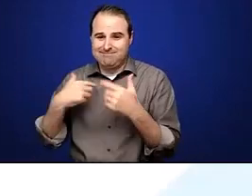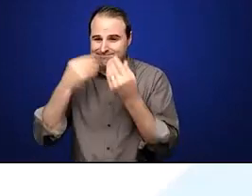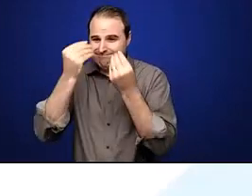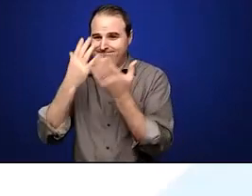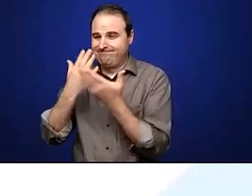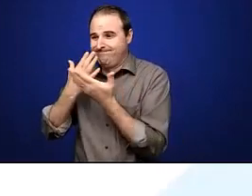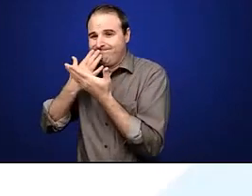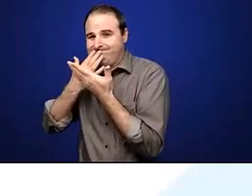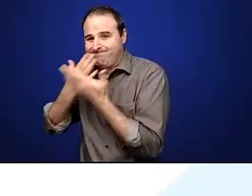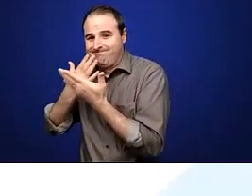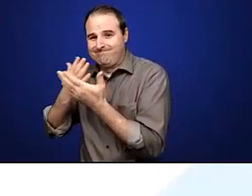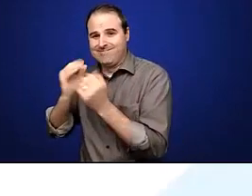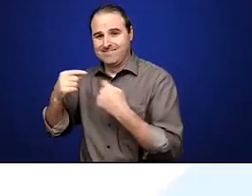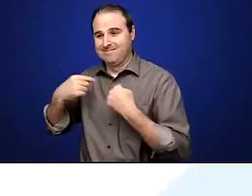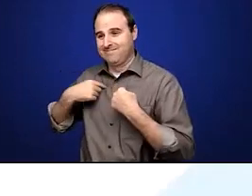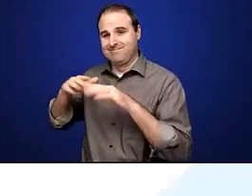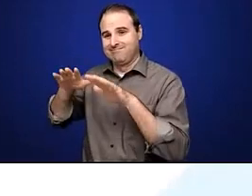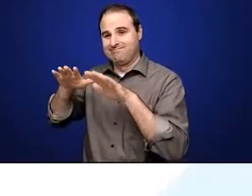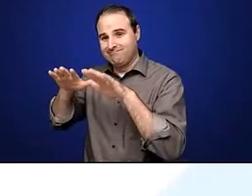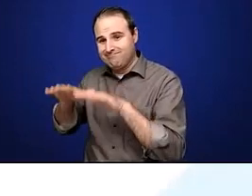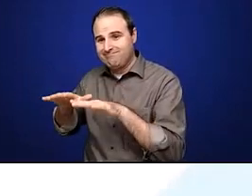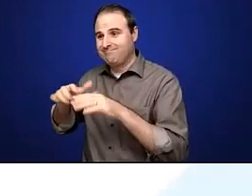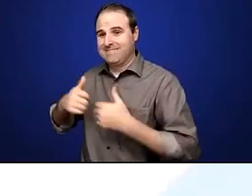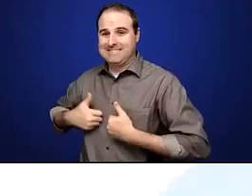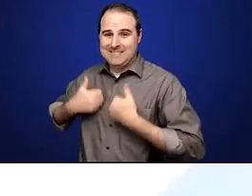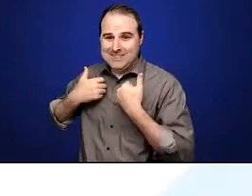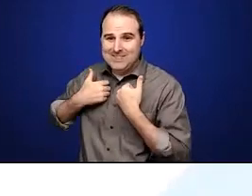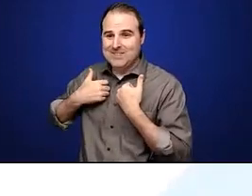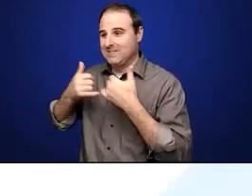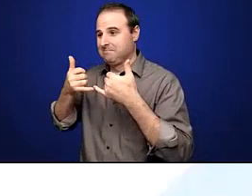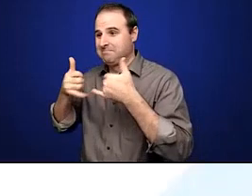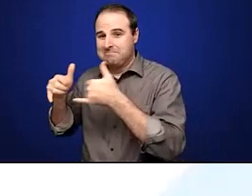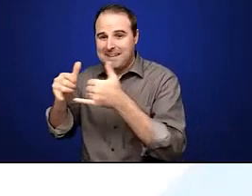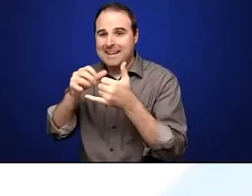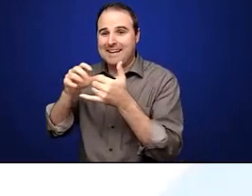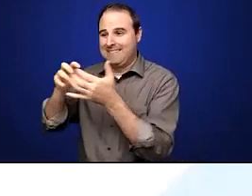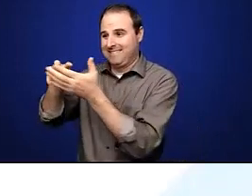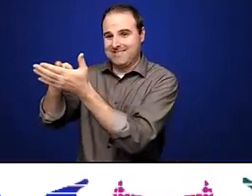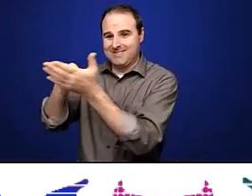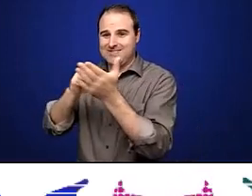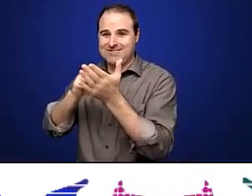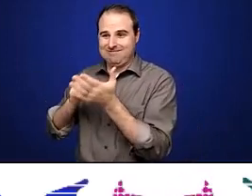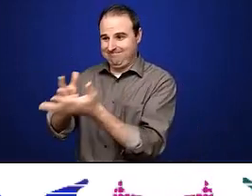and just ask others to try to learn about it themselves.